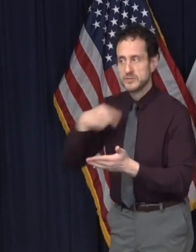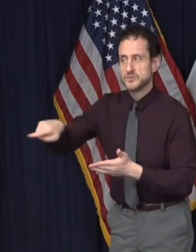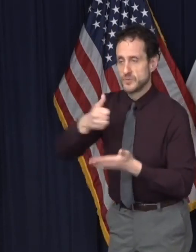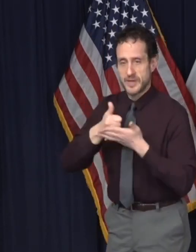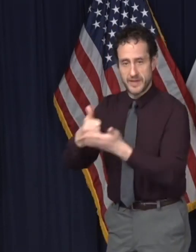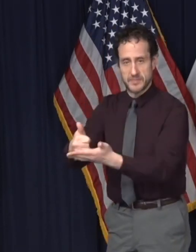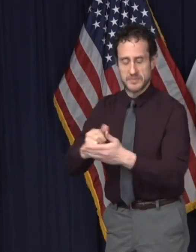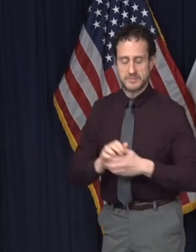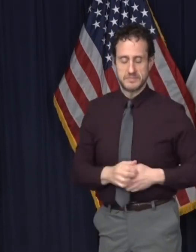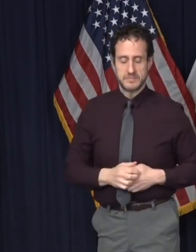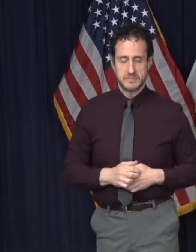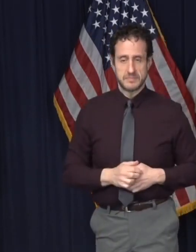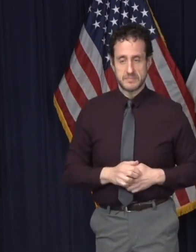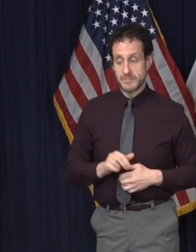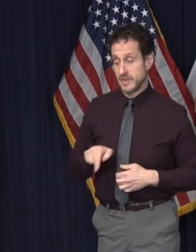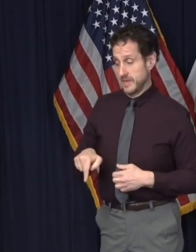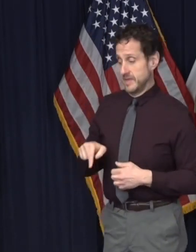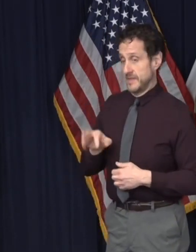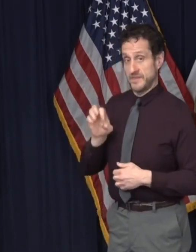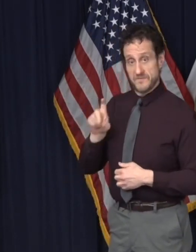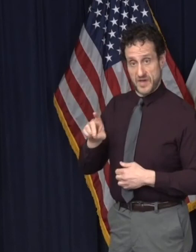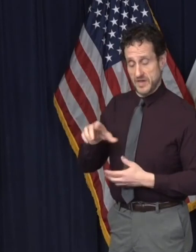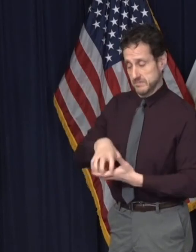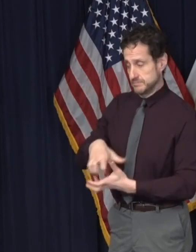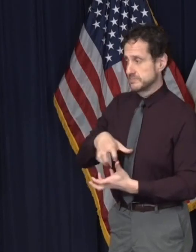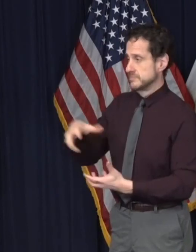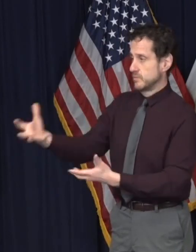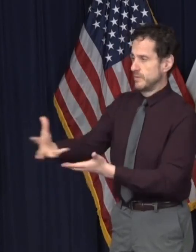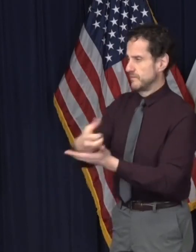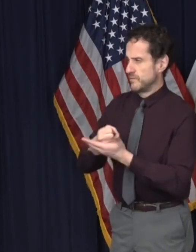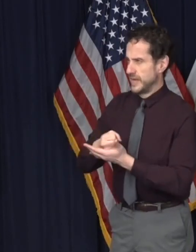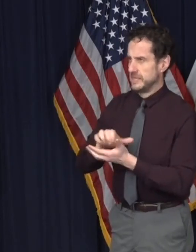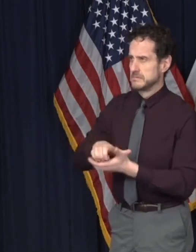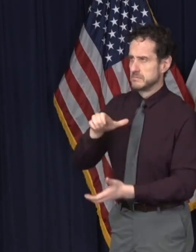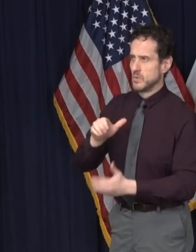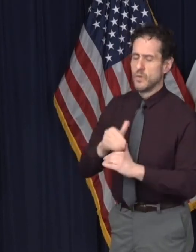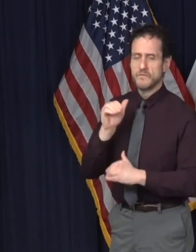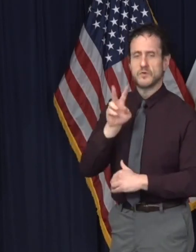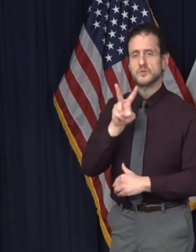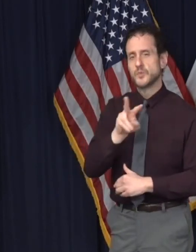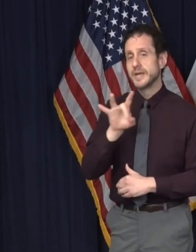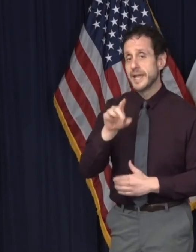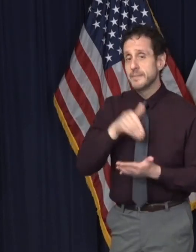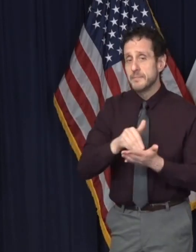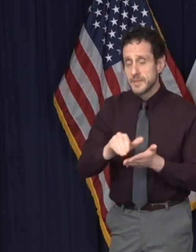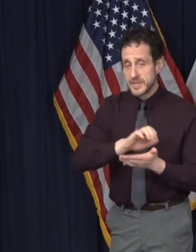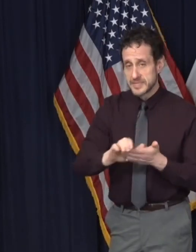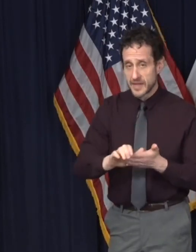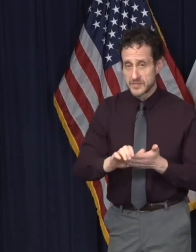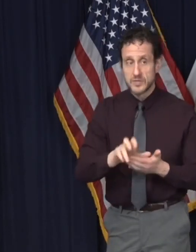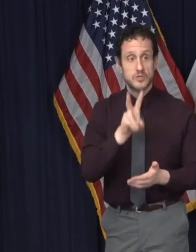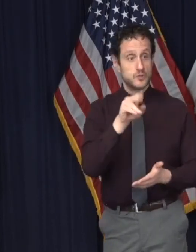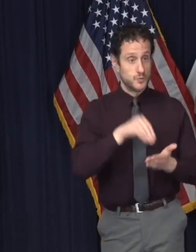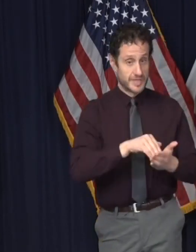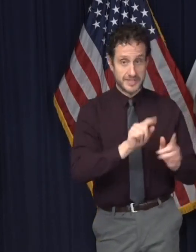IN JUST THE LAST FEW WEEKS, THE FUND HAS RAISED MORE THAN $28 MILLION FROM NEARLY 2,000